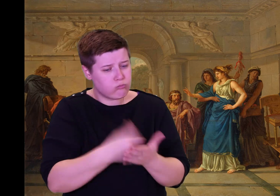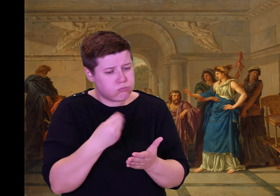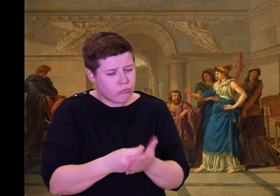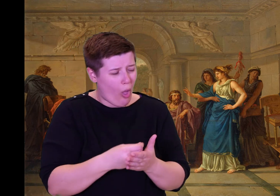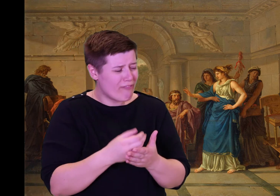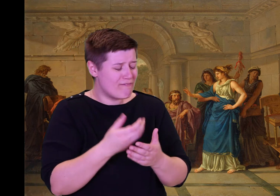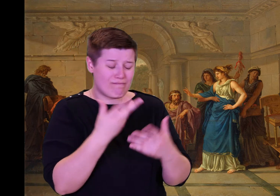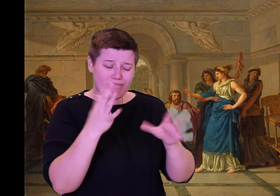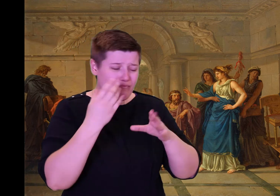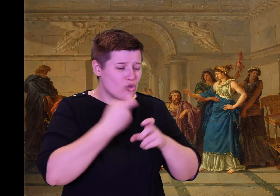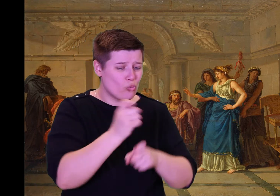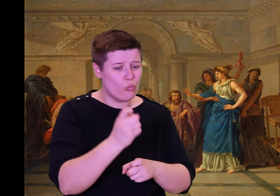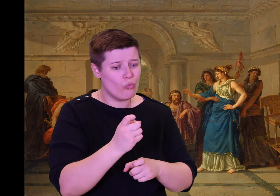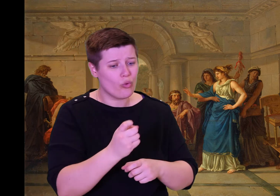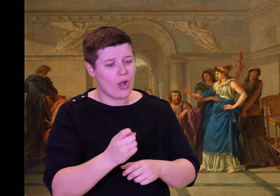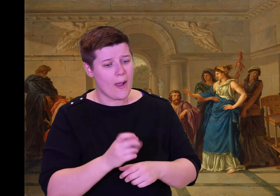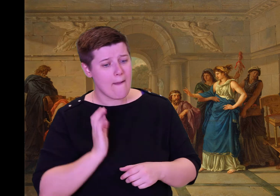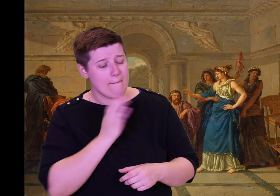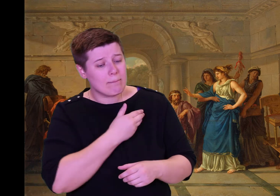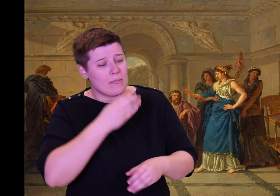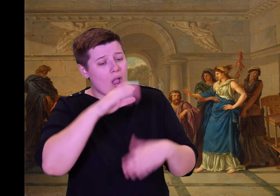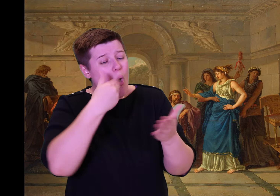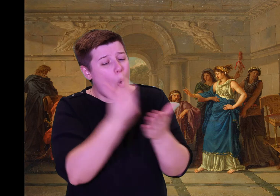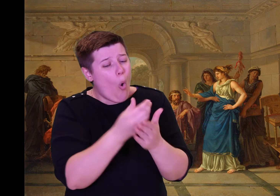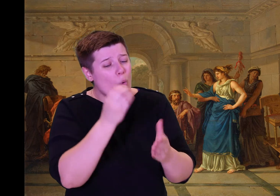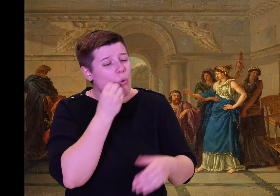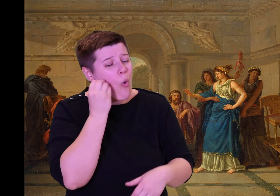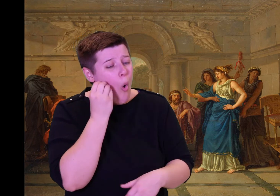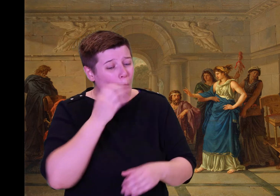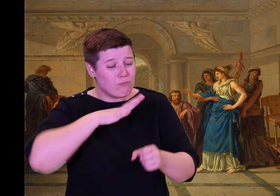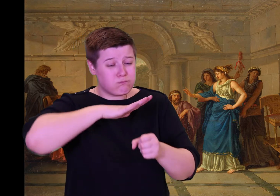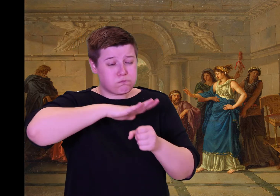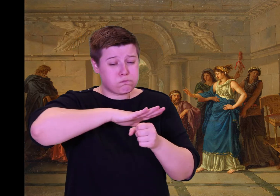He longed to see you to get some news from you or some advice.